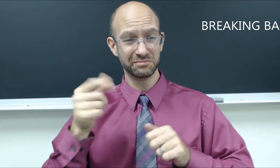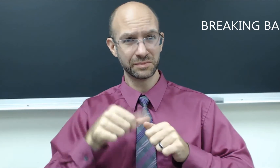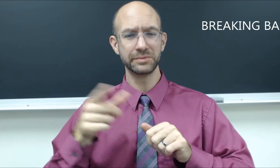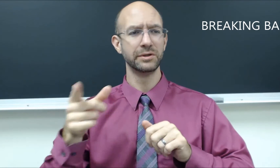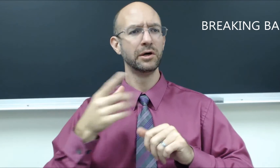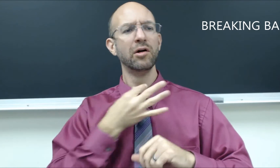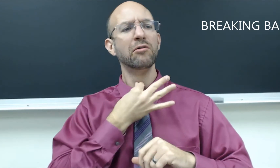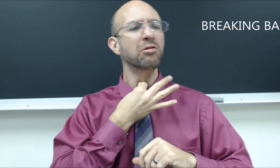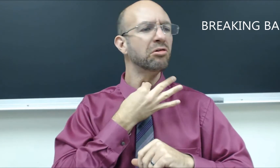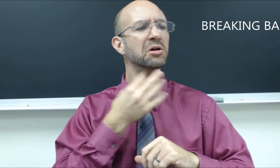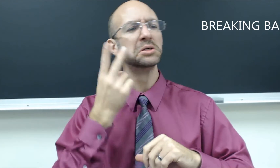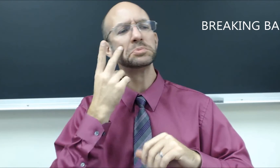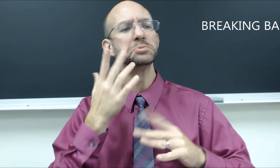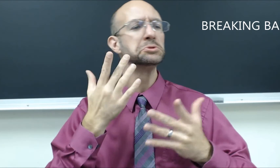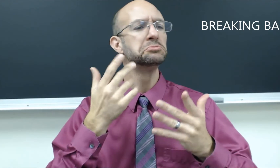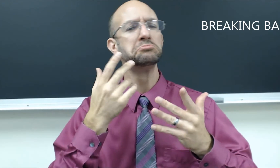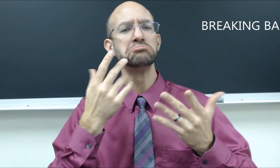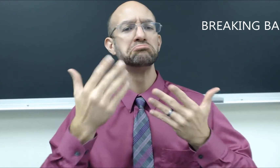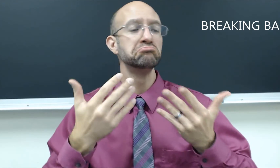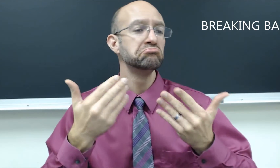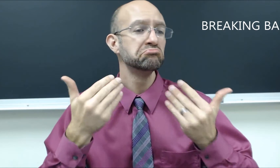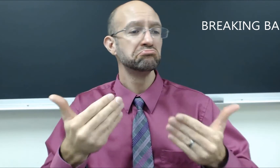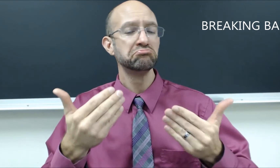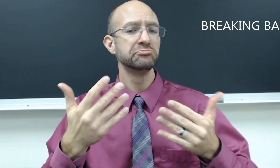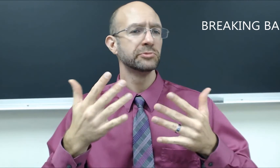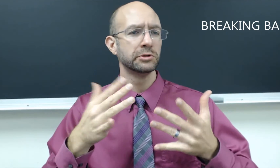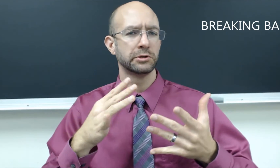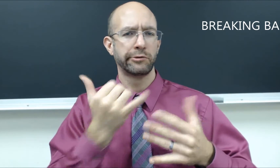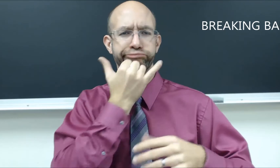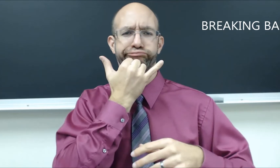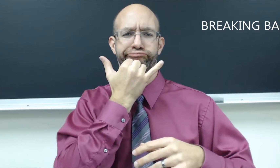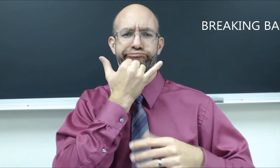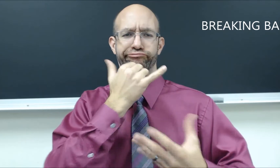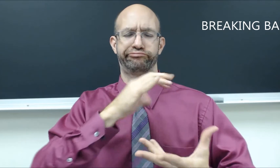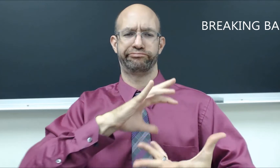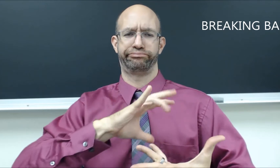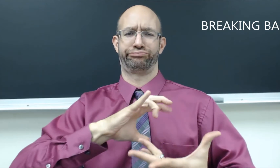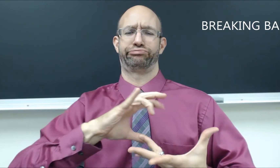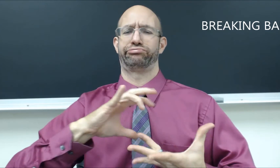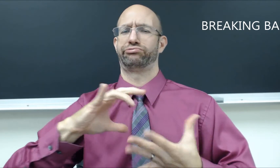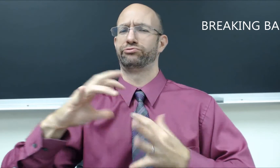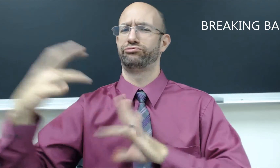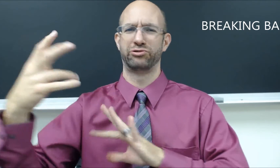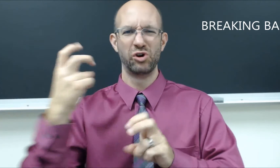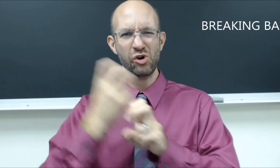You remember that he was curious about something and wanted to try it out. Then something really wrong happened, and things became worse from that point and on.